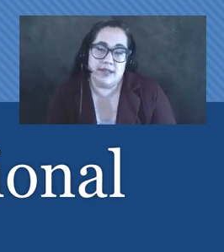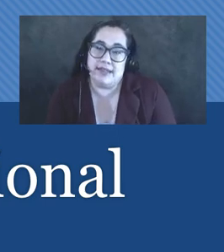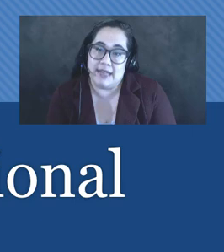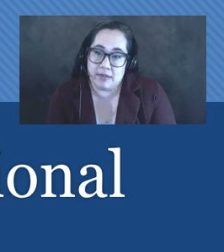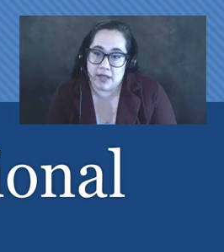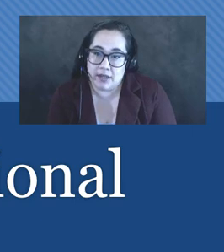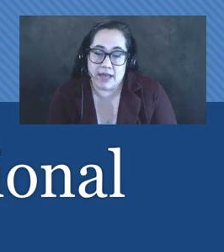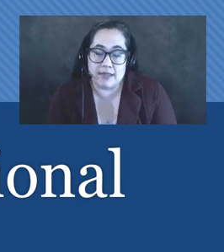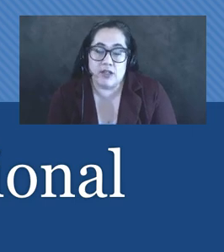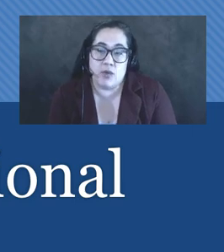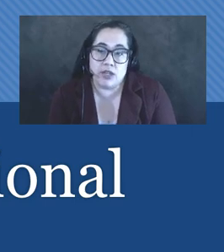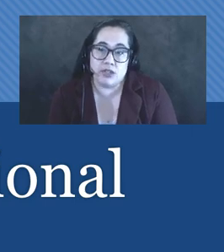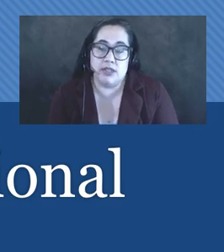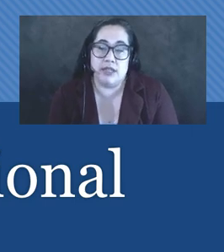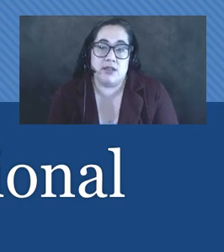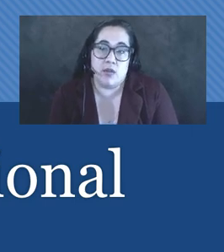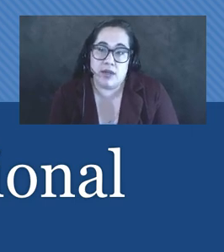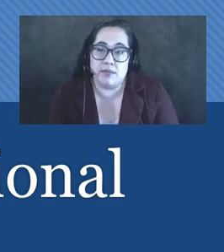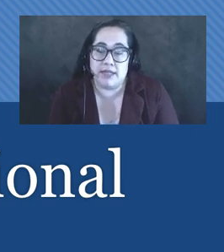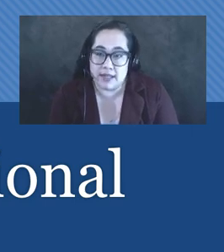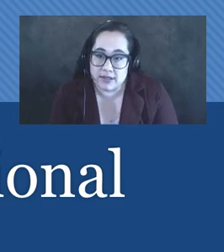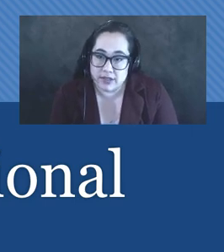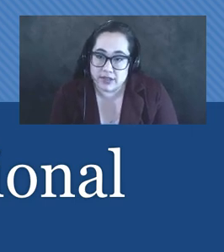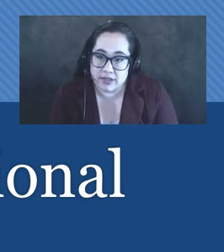send an email asking a question that's already been answered.